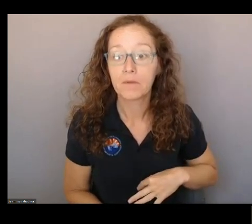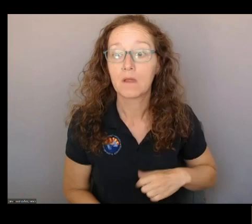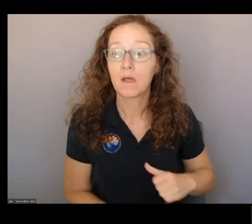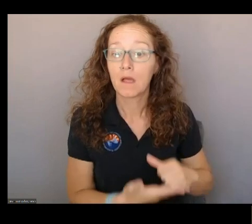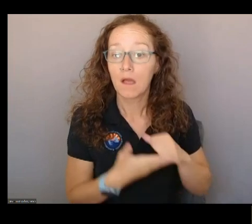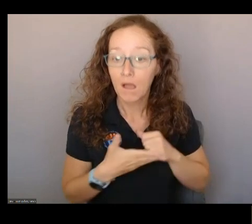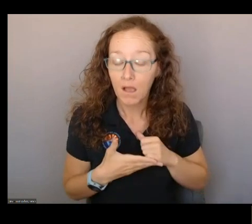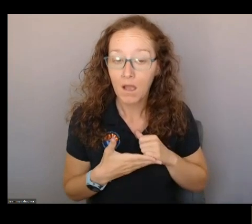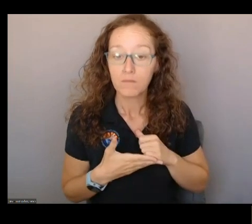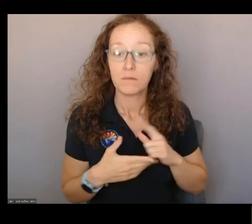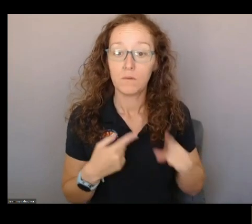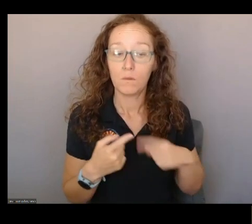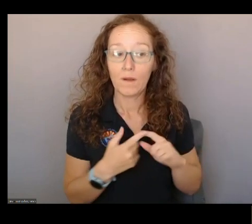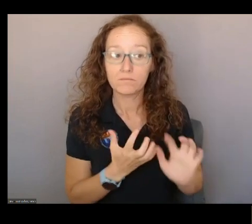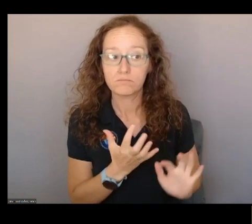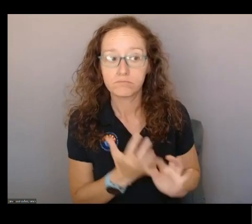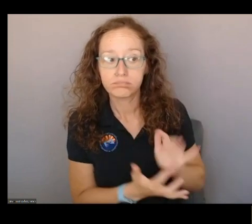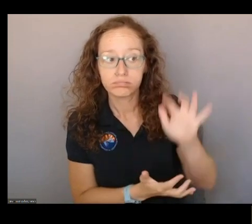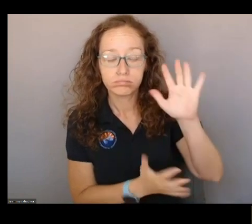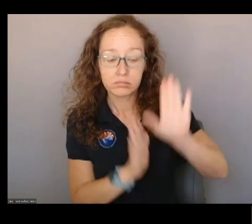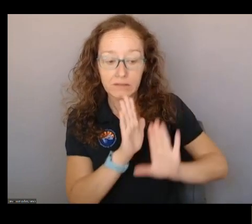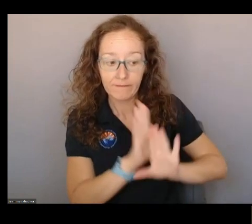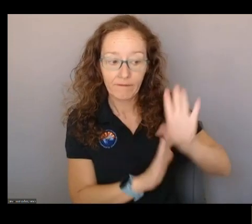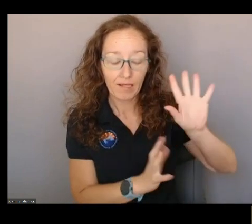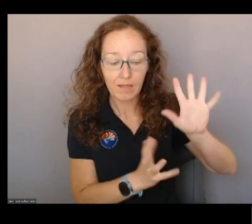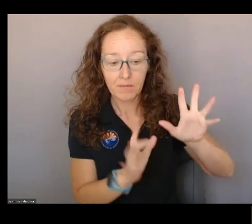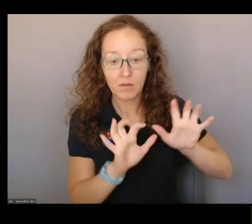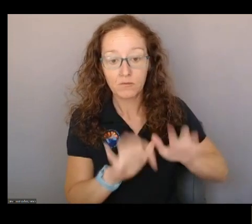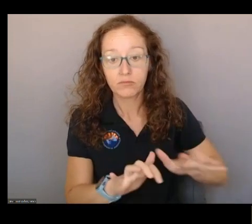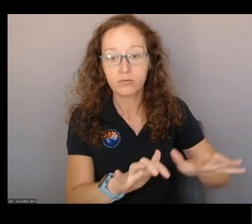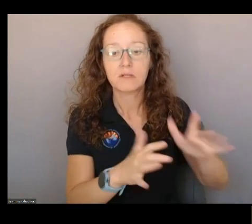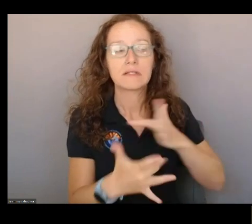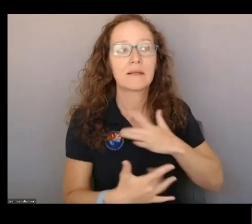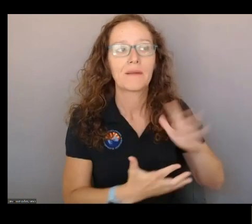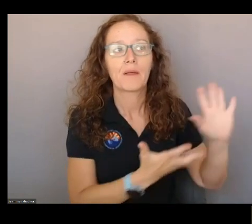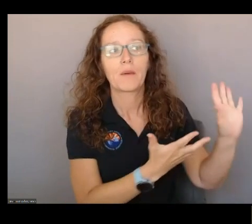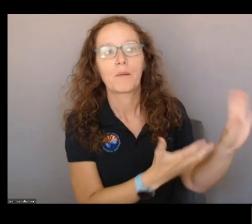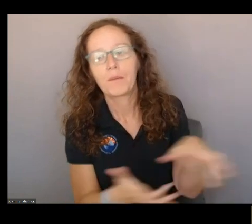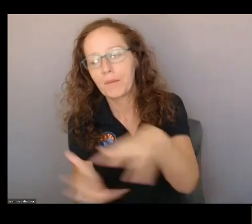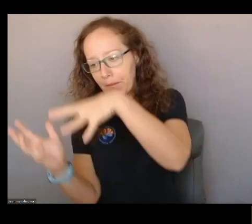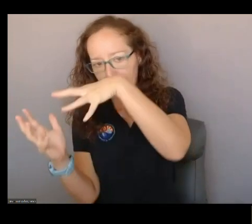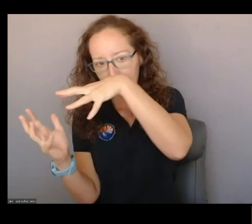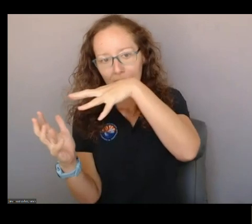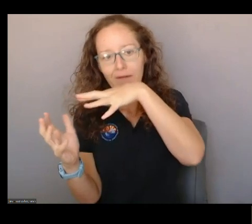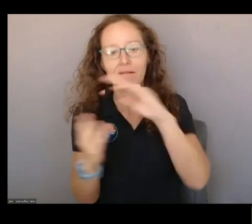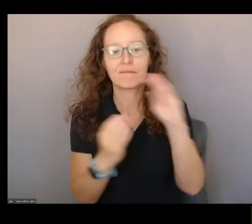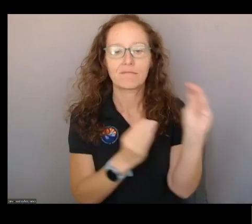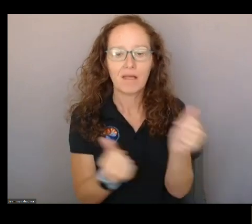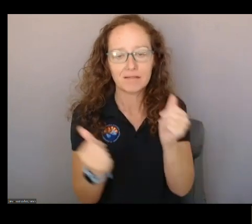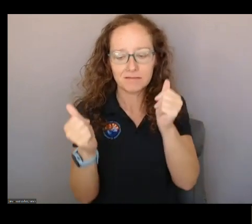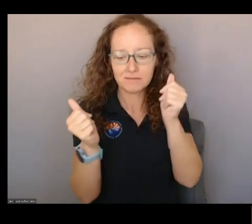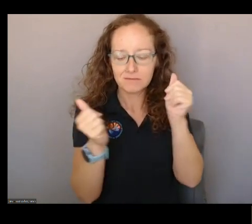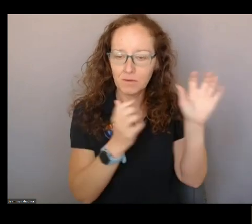developed, they've been moving pretty fast. So it hasn't been able to rain over the same location for a long period of